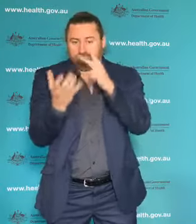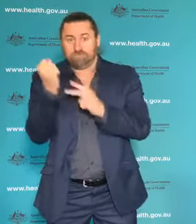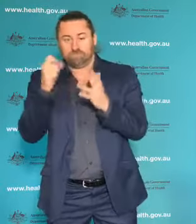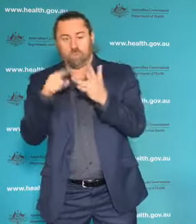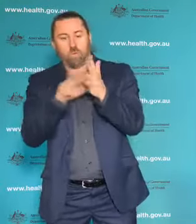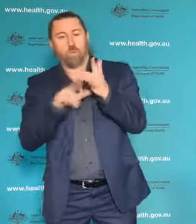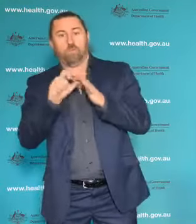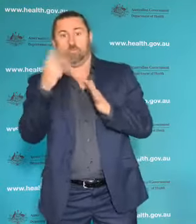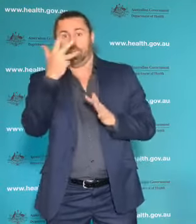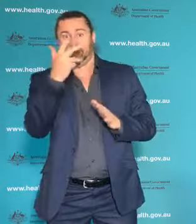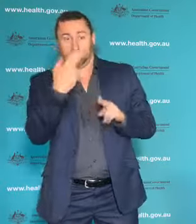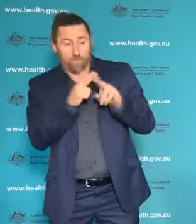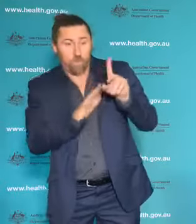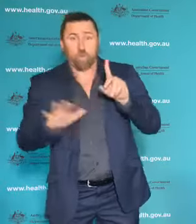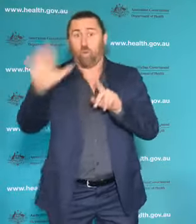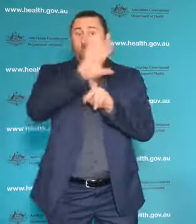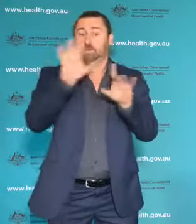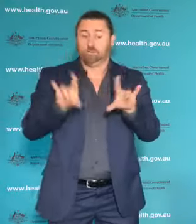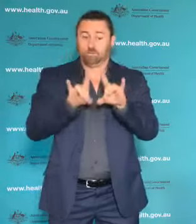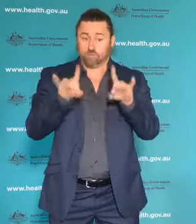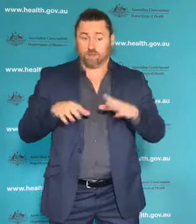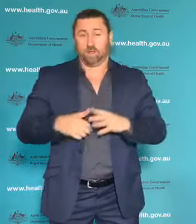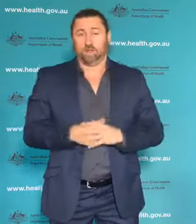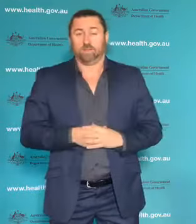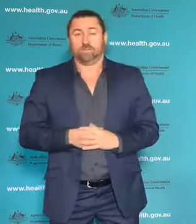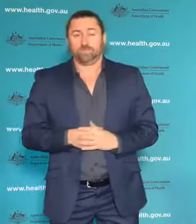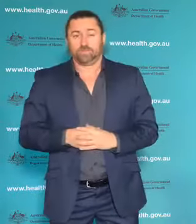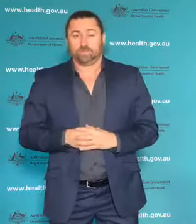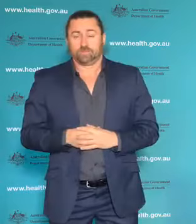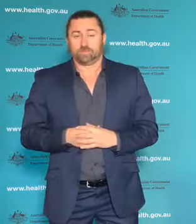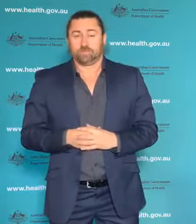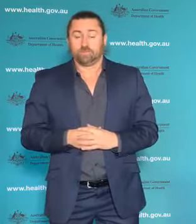Australia. While this is more than 235 fewer cases